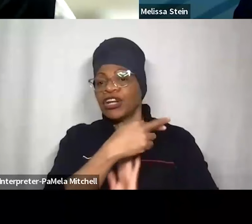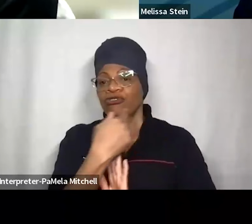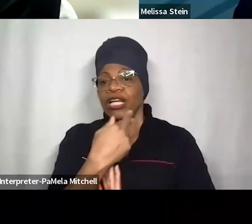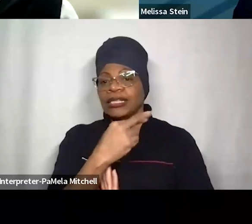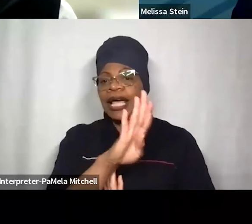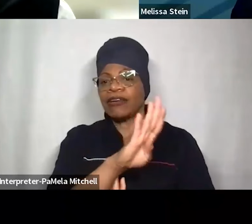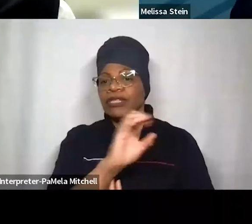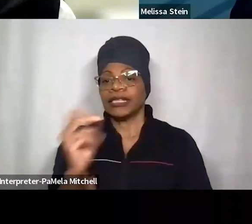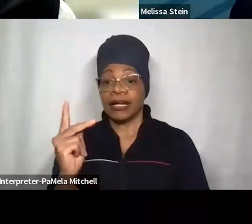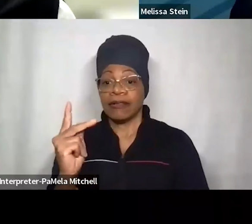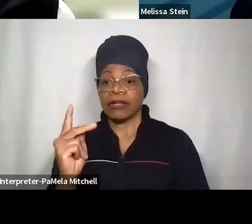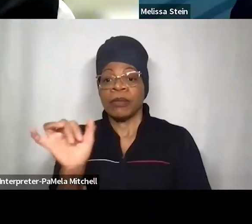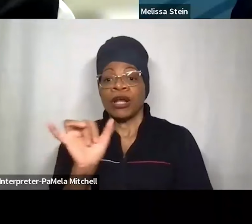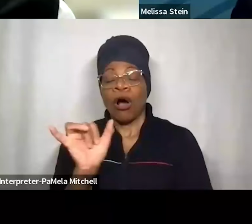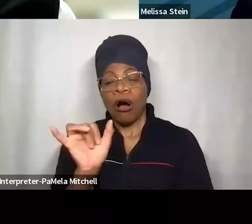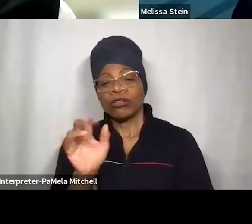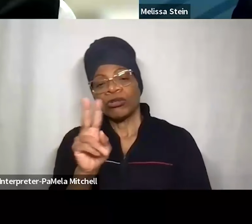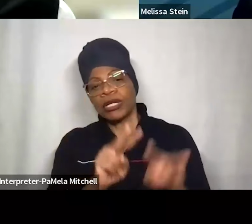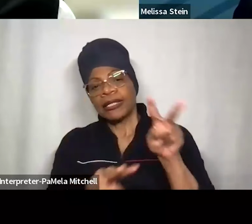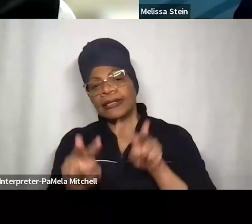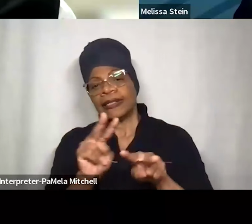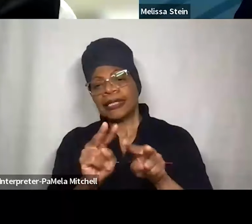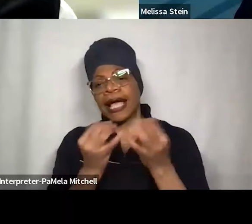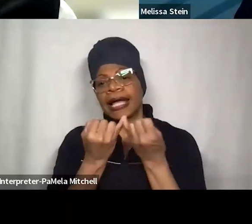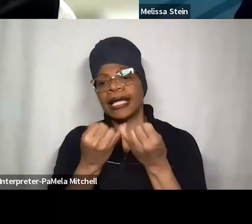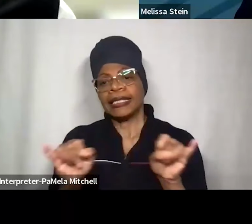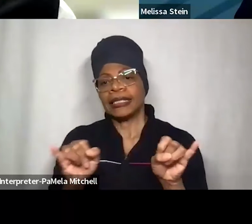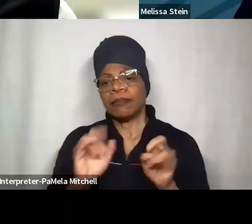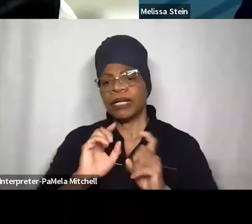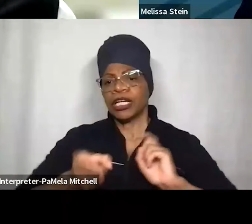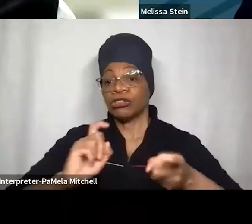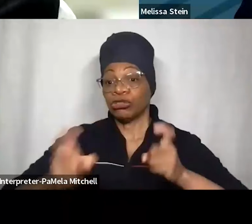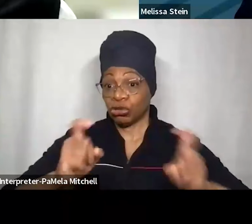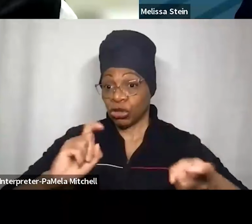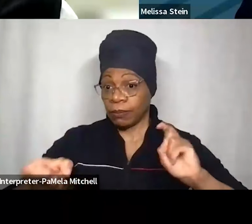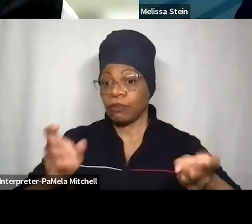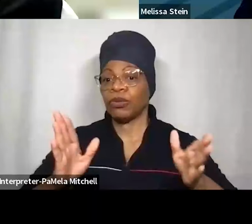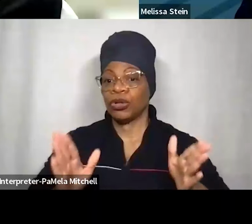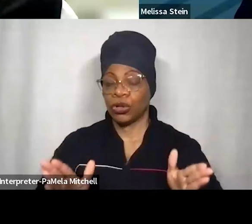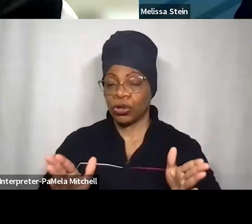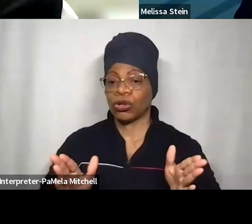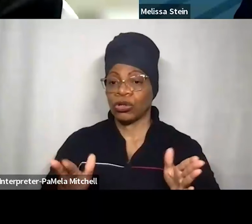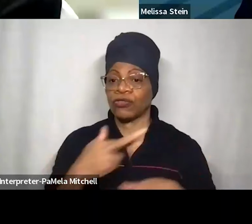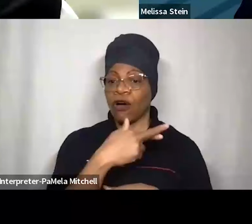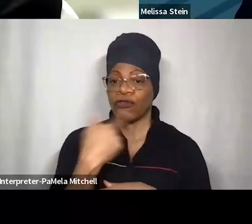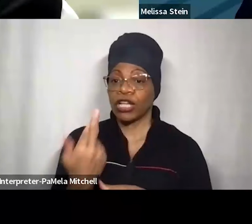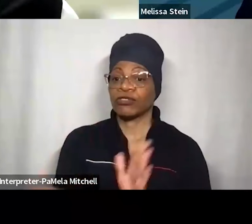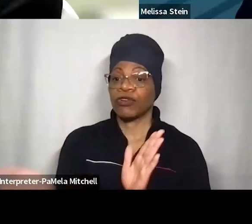at each of the independent contributors to that contribute to risk for rearrest in the future.